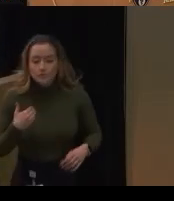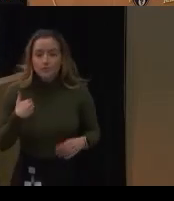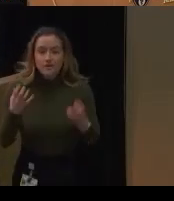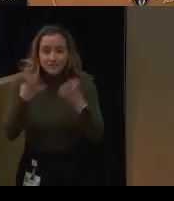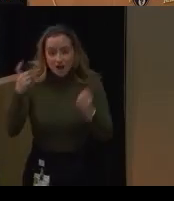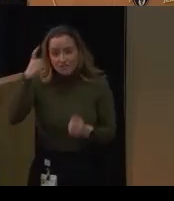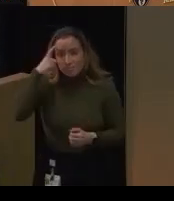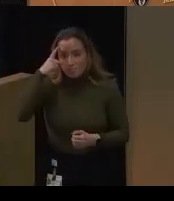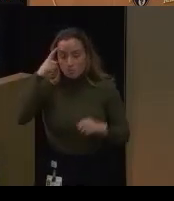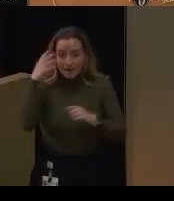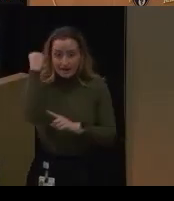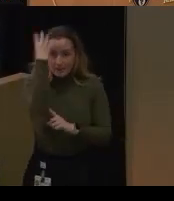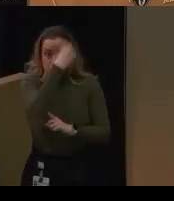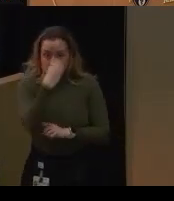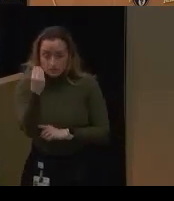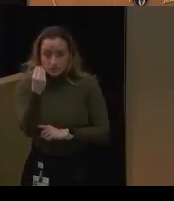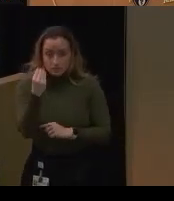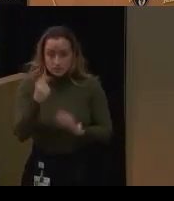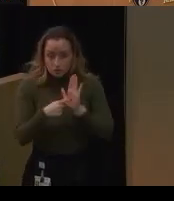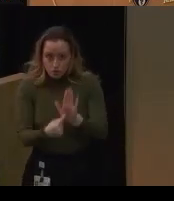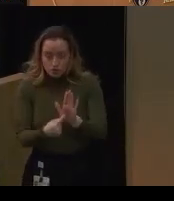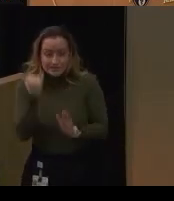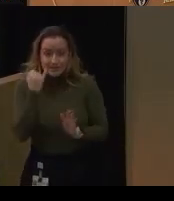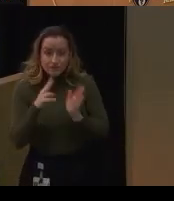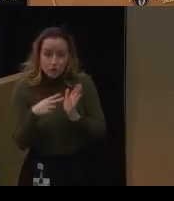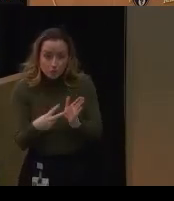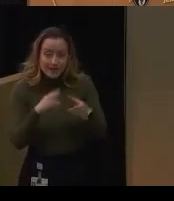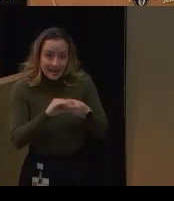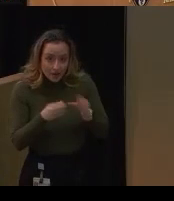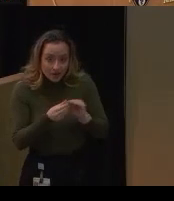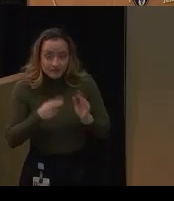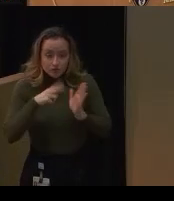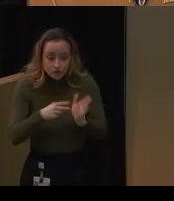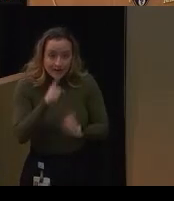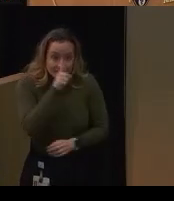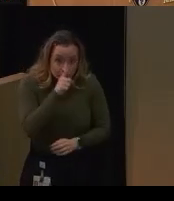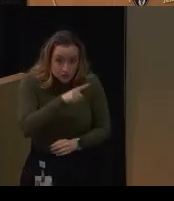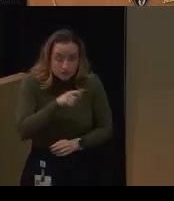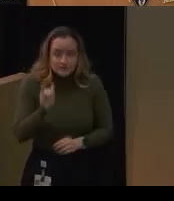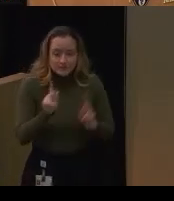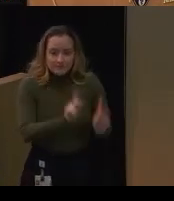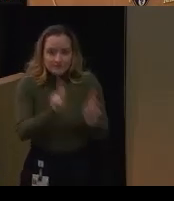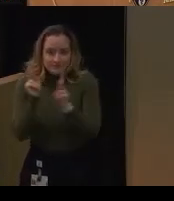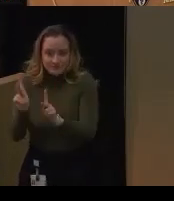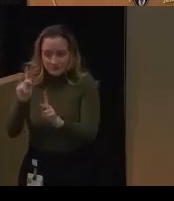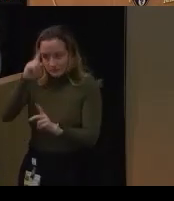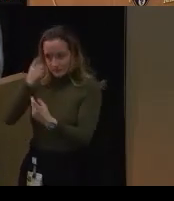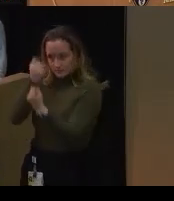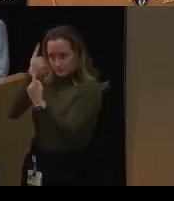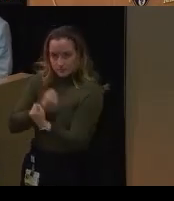um reading uh narratives reading fiction engages the very same network that we engage when we're thinking about the minds of other people the theory of my network